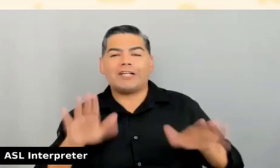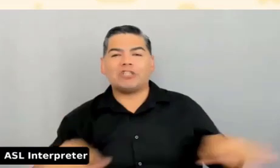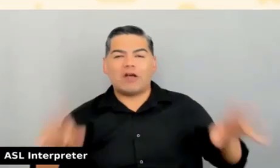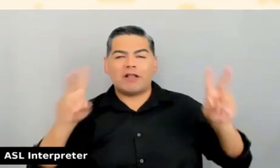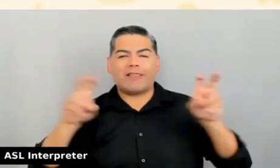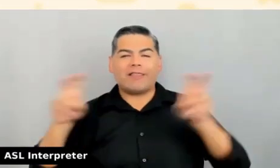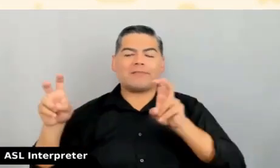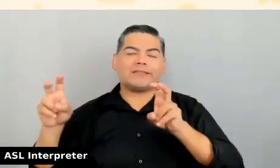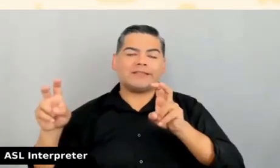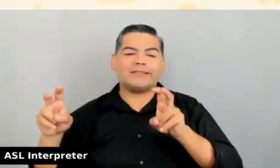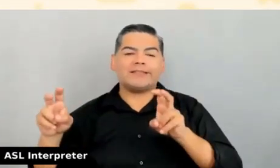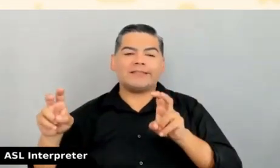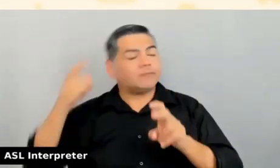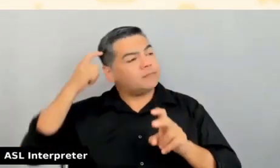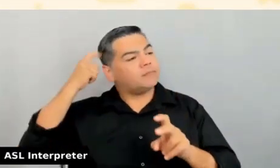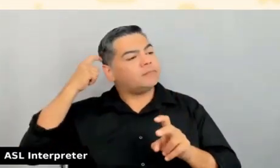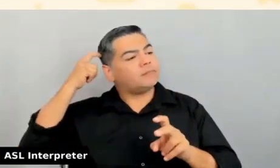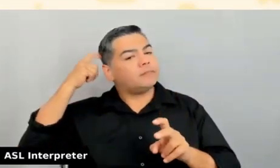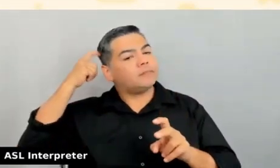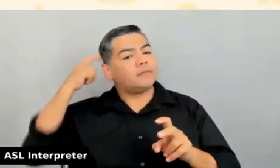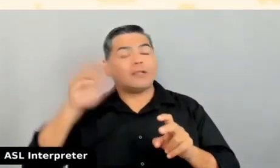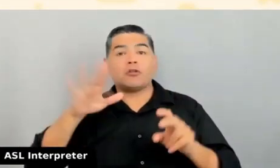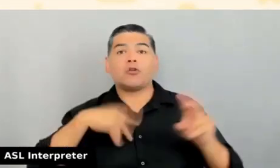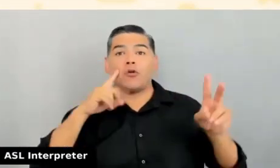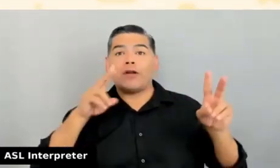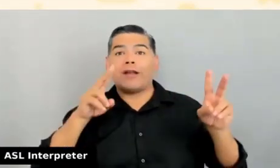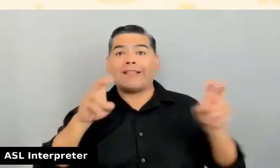So it's important that your theme have easy Trial themes.